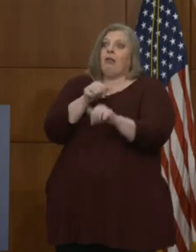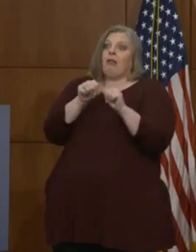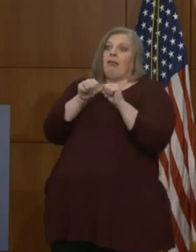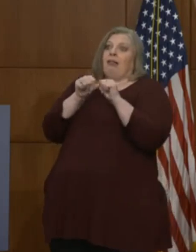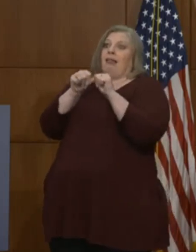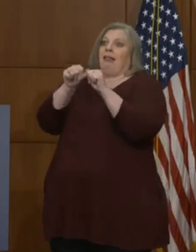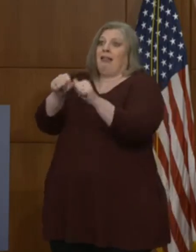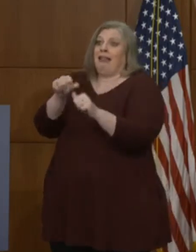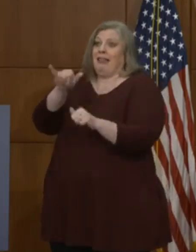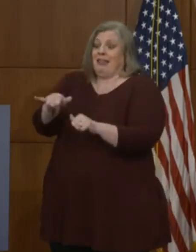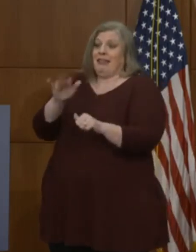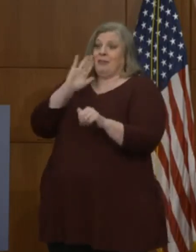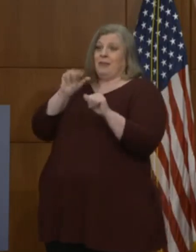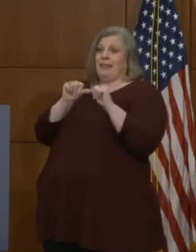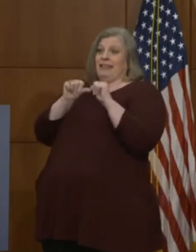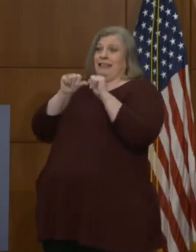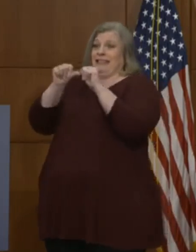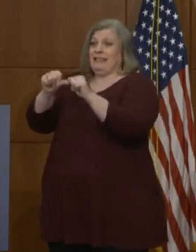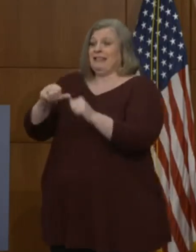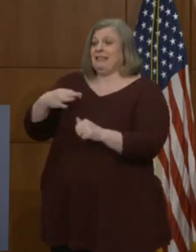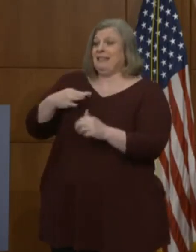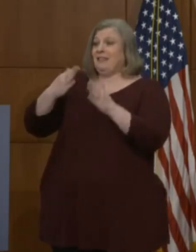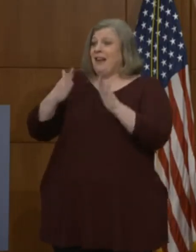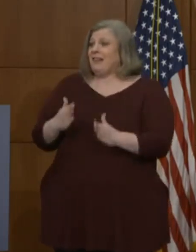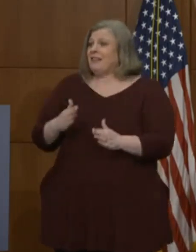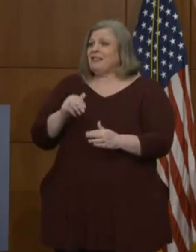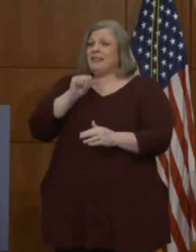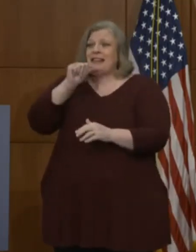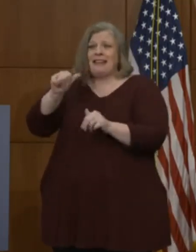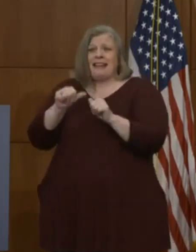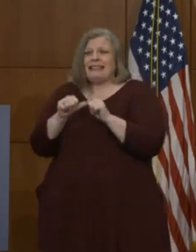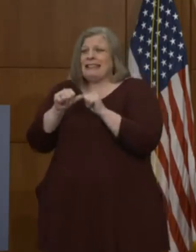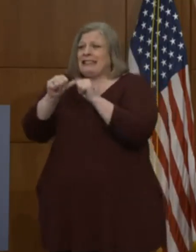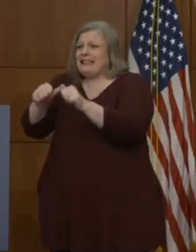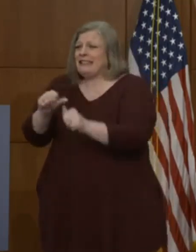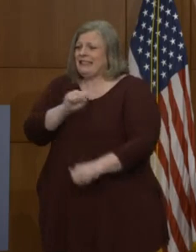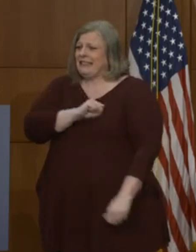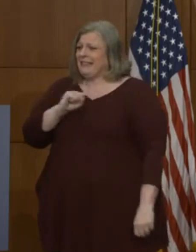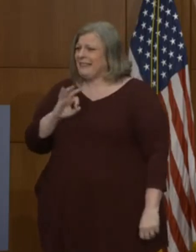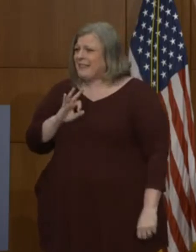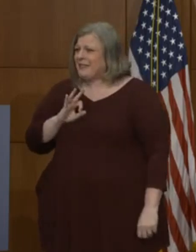ACCOUNT- THE- DURATION OF THIS AND THAT THESE ARE VOLUNTEERS AND THAT THESE ARE VOLUNTEERS AND THAT- THEY WOULD NOT BE AND THAT- THEY WOULD NOT BE INDEFINITE STAFF SO SPENDING A